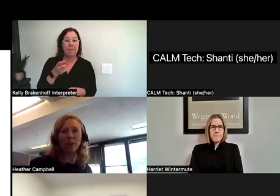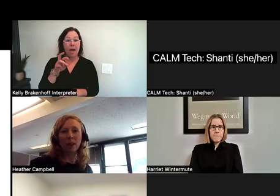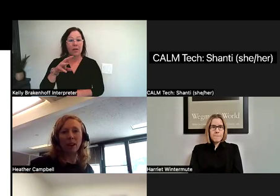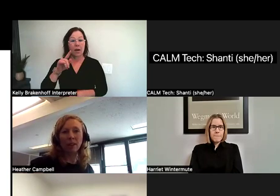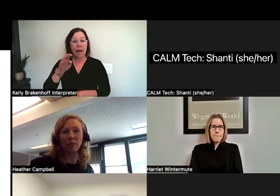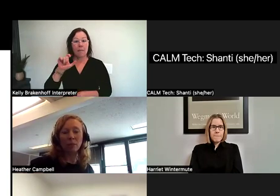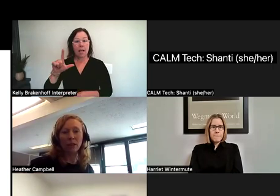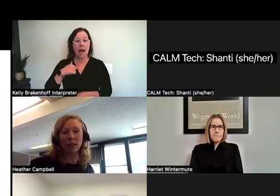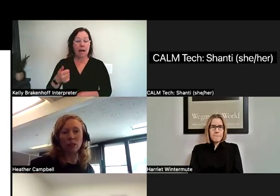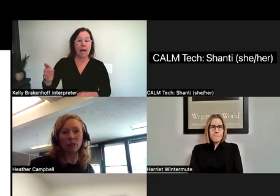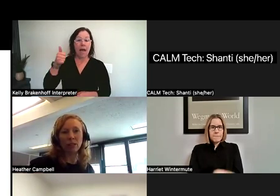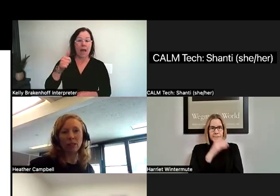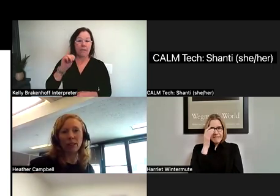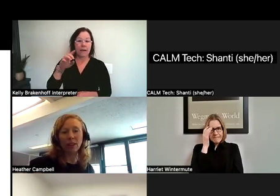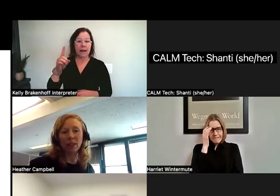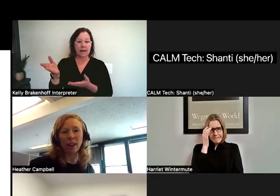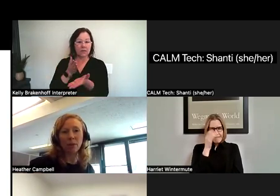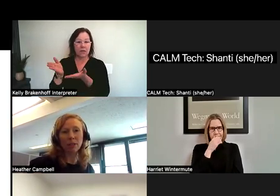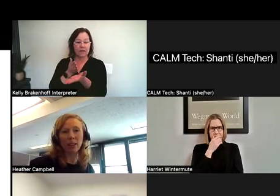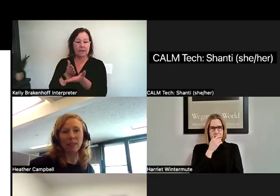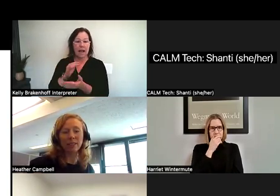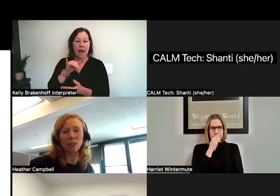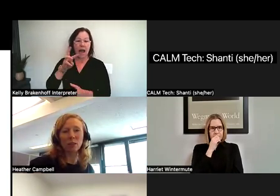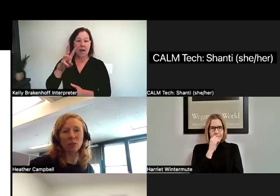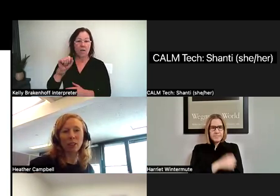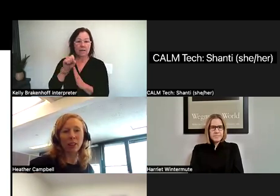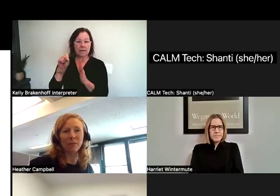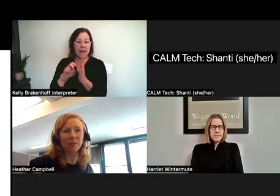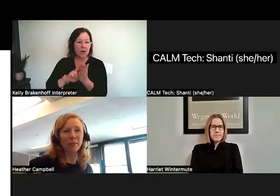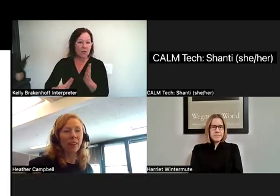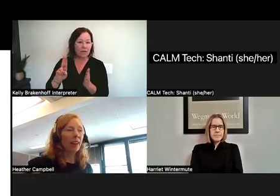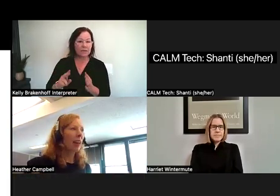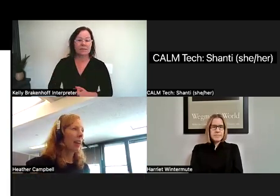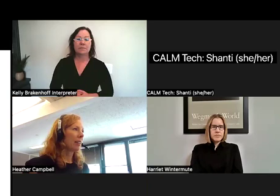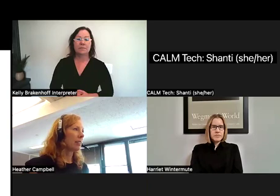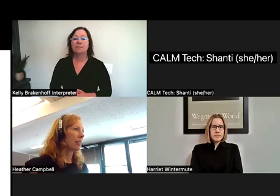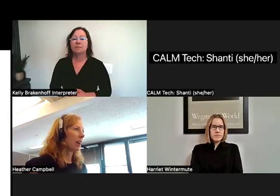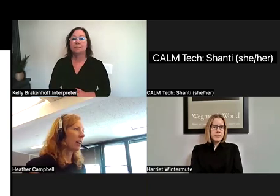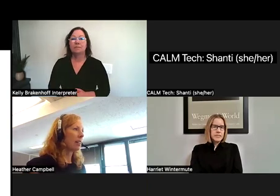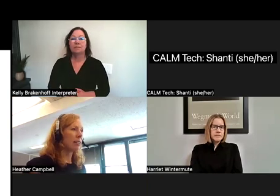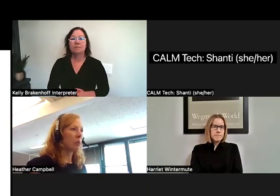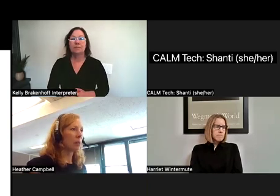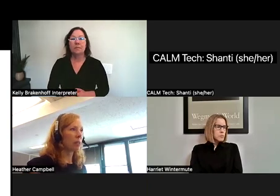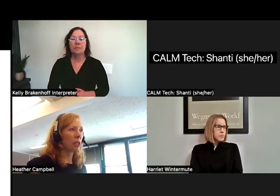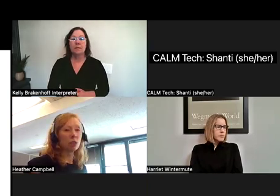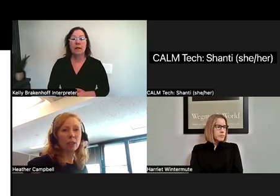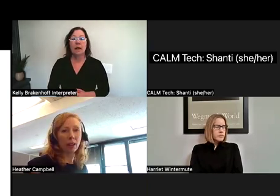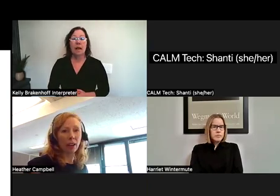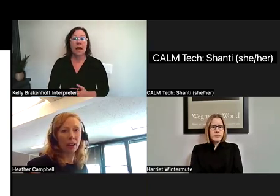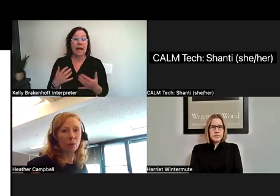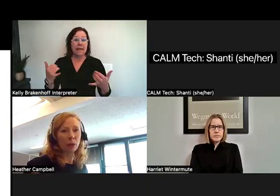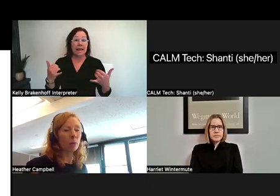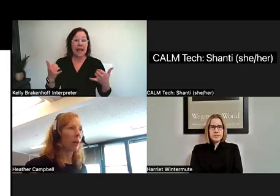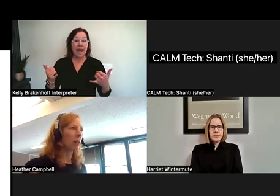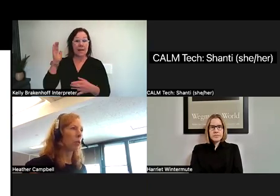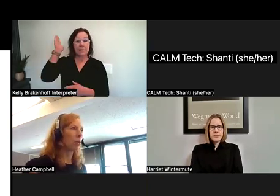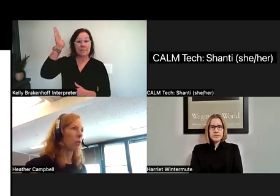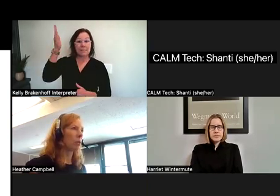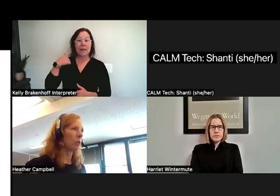the head of meta data services at Iowa University and in this presentation today we will introduce